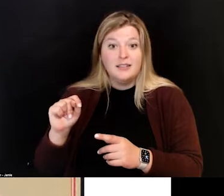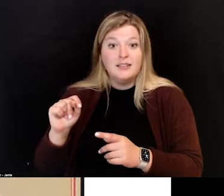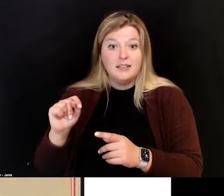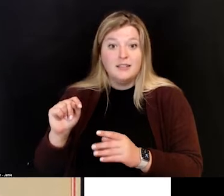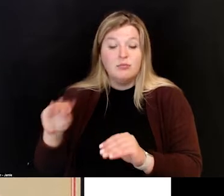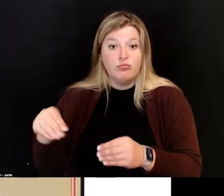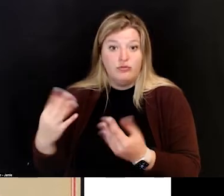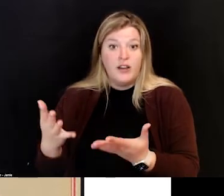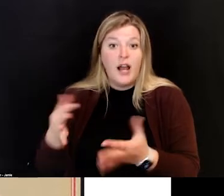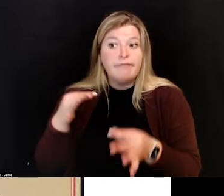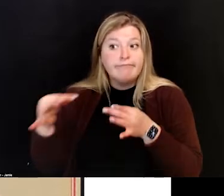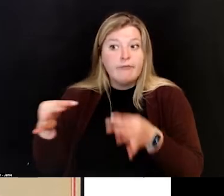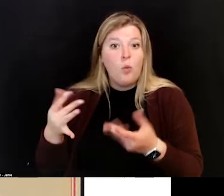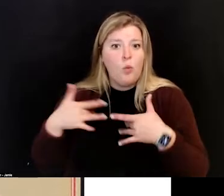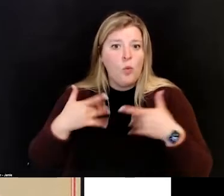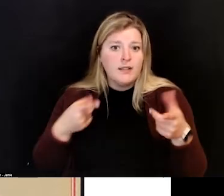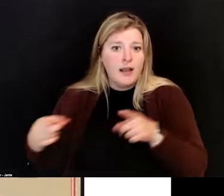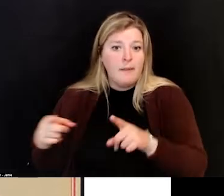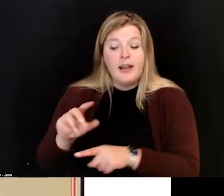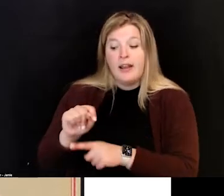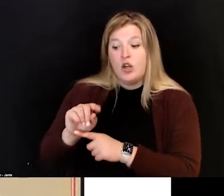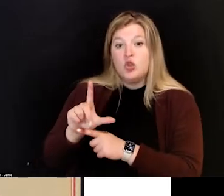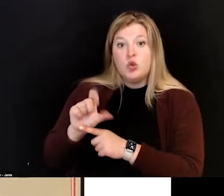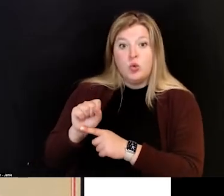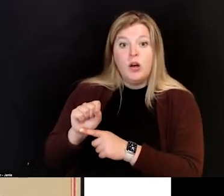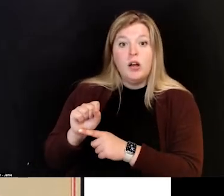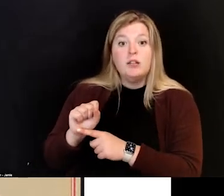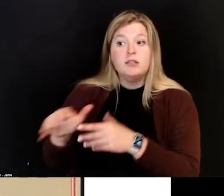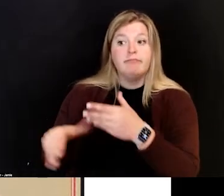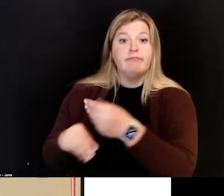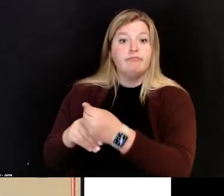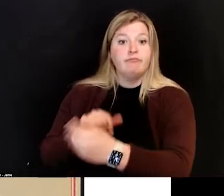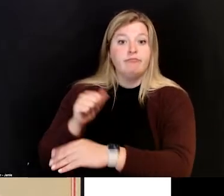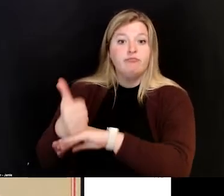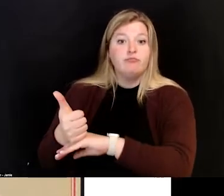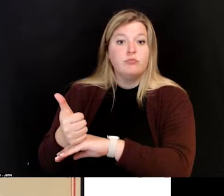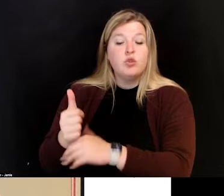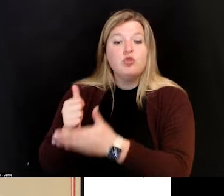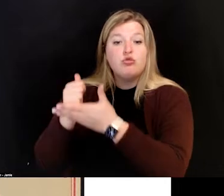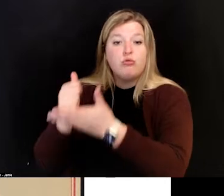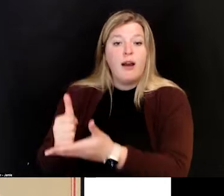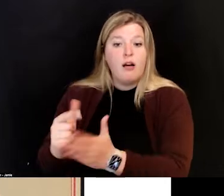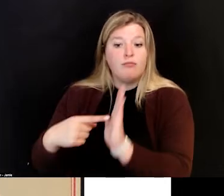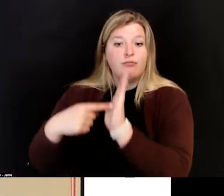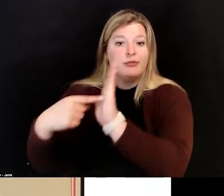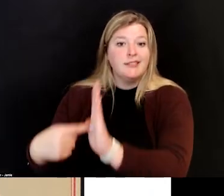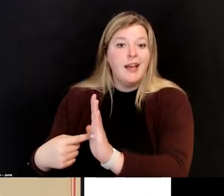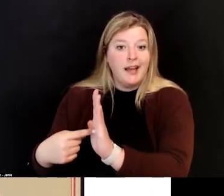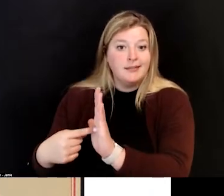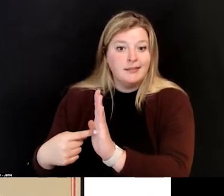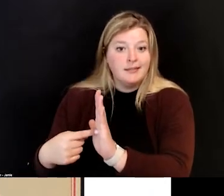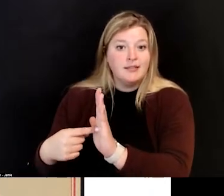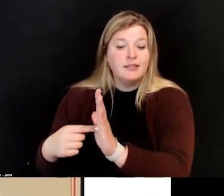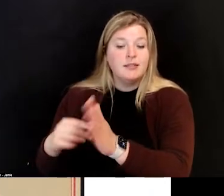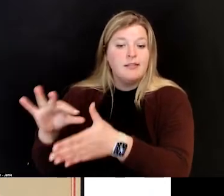tools can actually go in and help adapt and re-present that content in a way that helps people with cognitive disabilities.